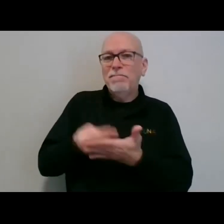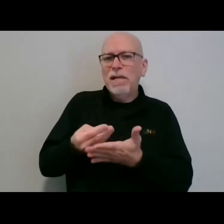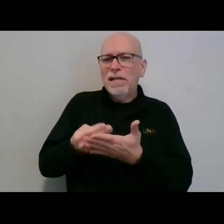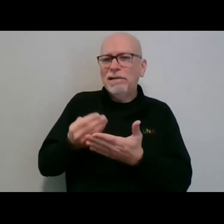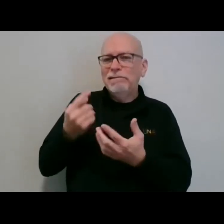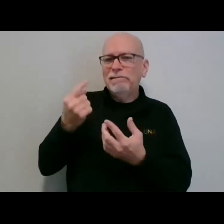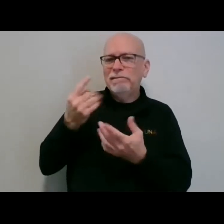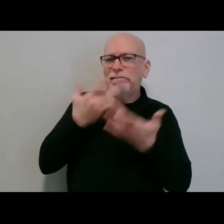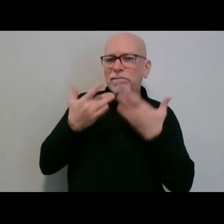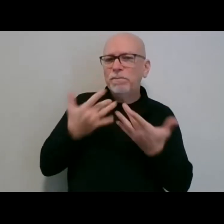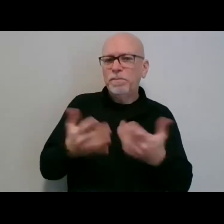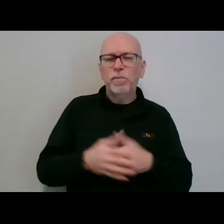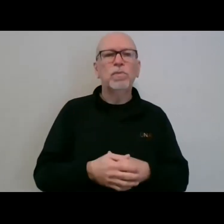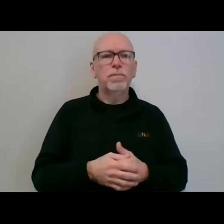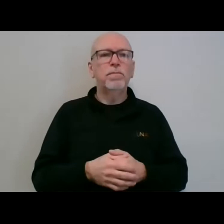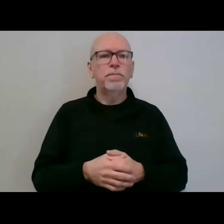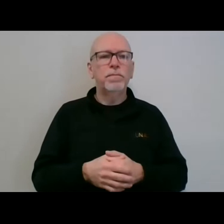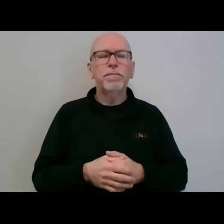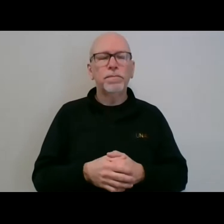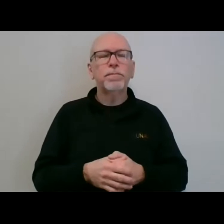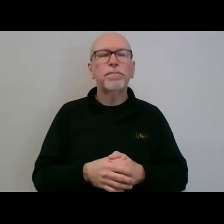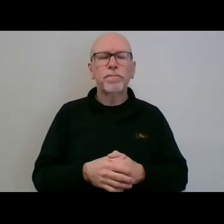Yeah, absolutely. That's a really great question.